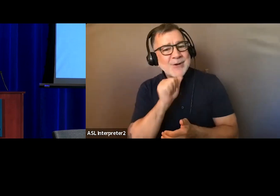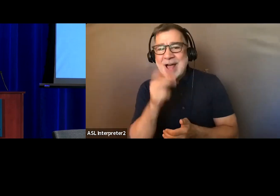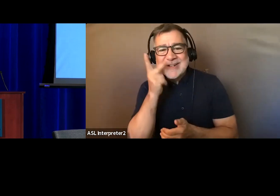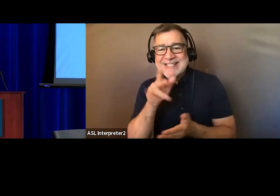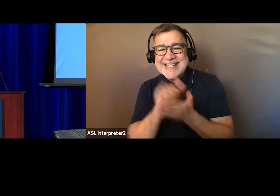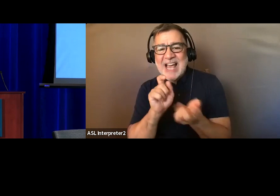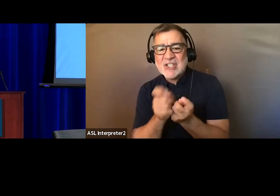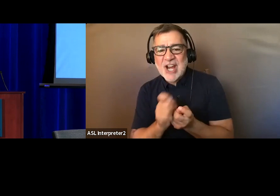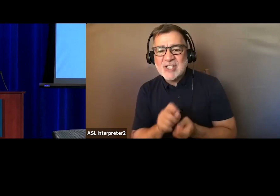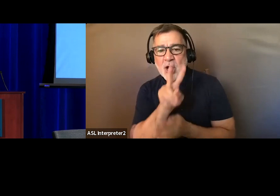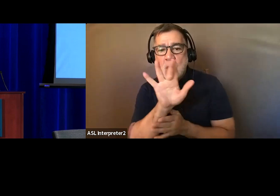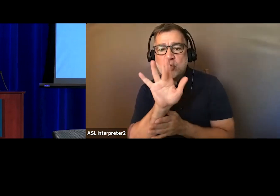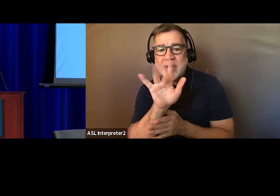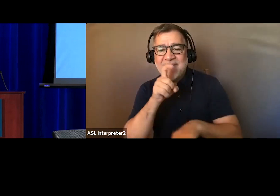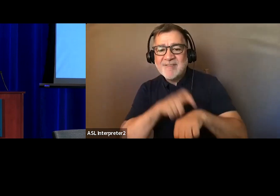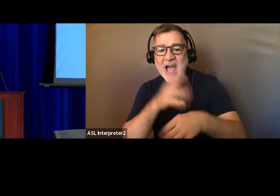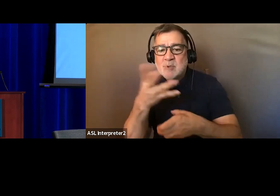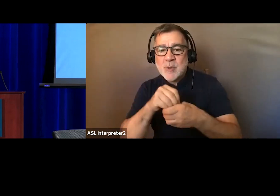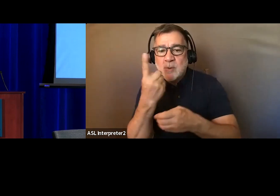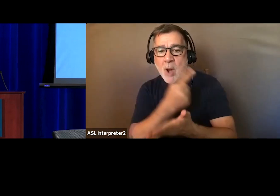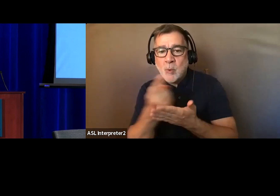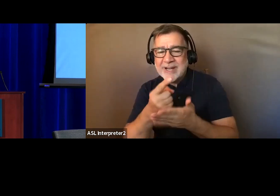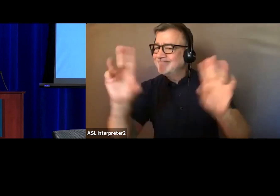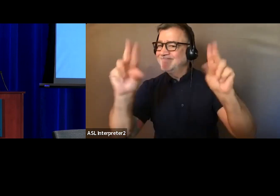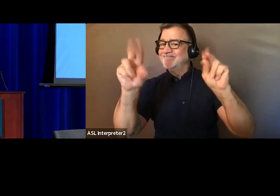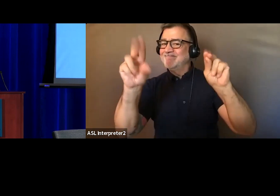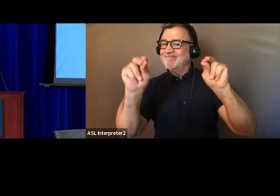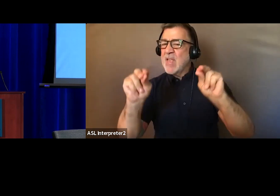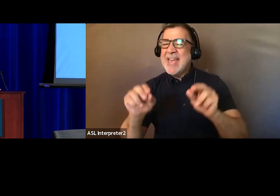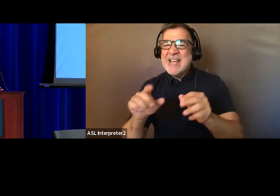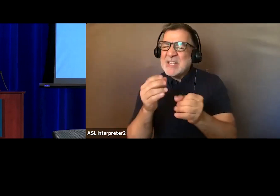It's going to be right before the project is launched and you're moving in,